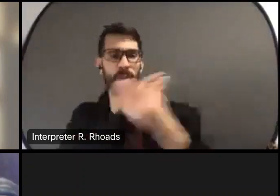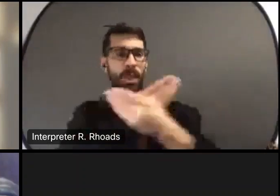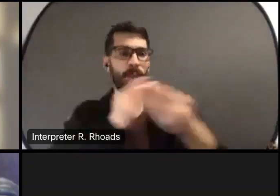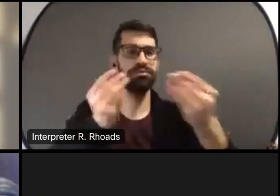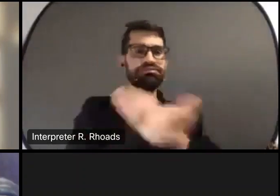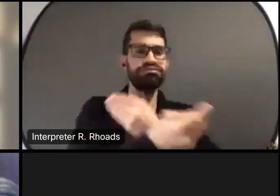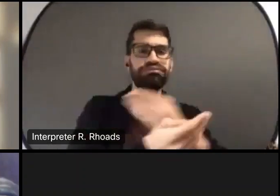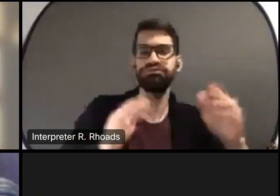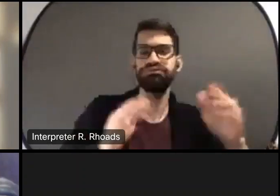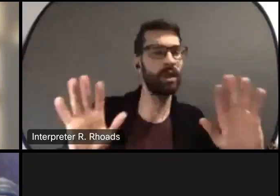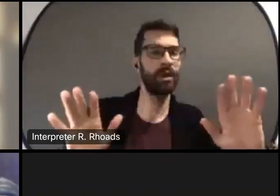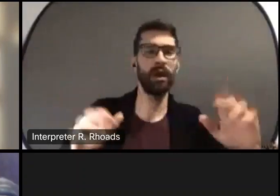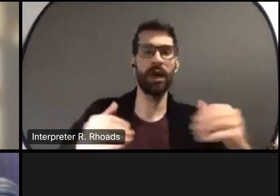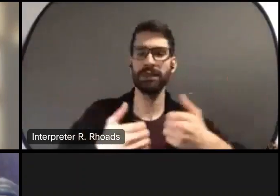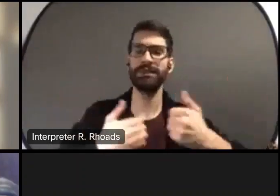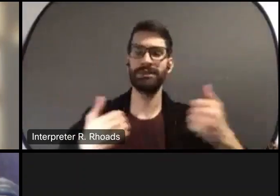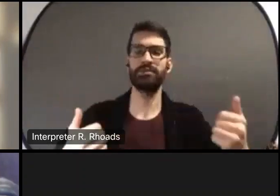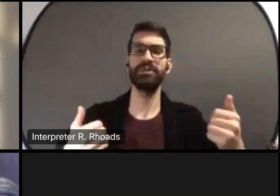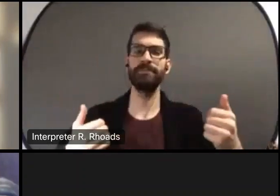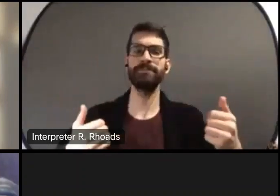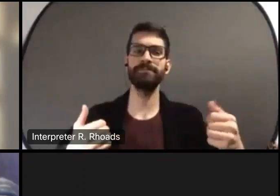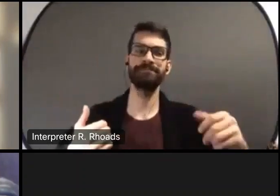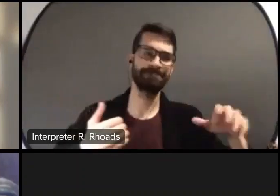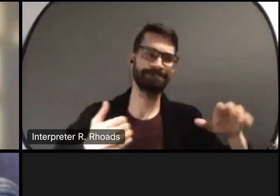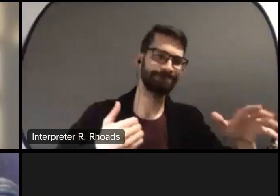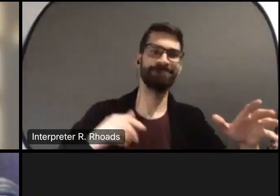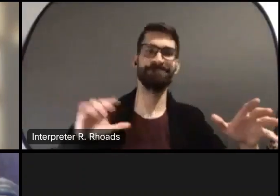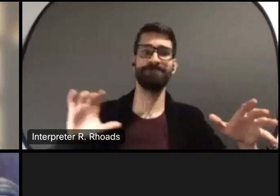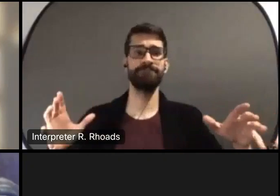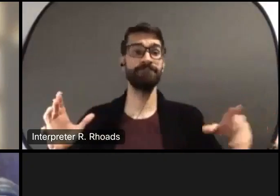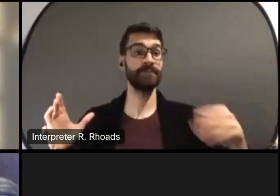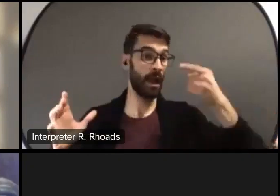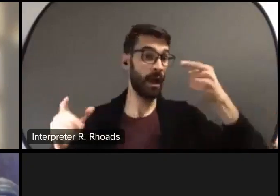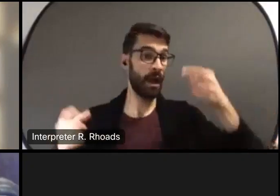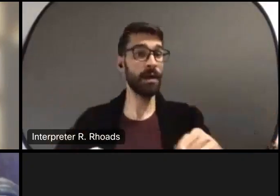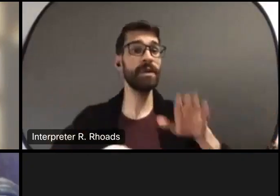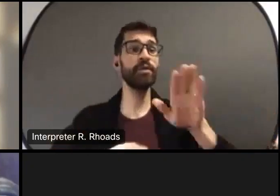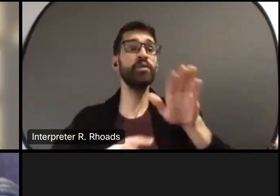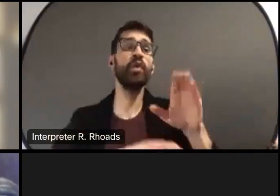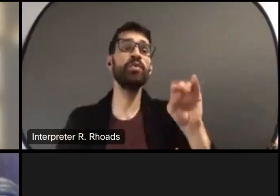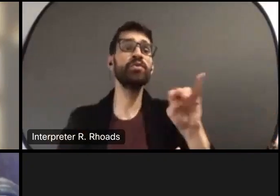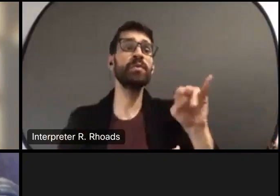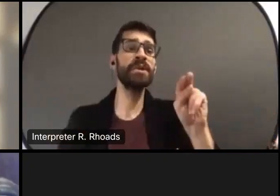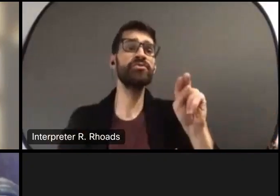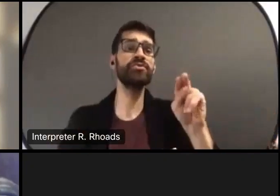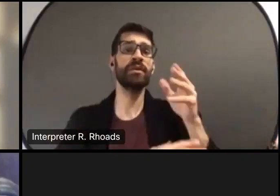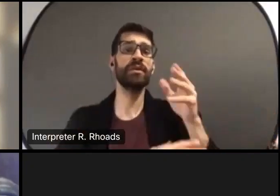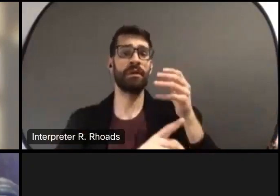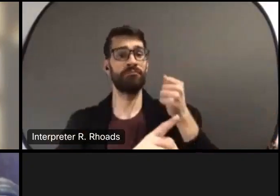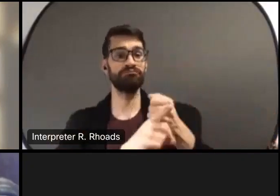and your personal account. Because should your Commission receive a FOIA request and